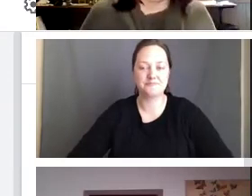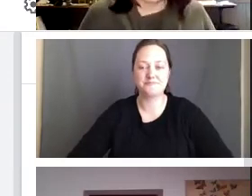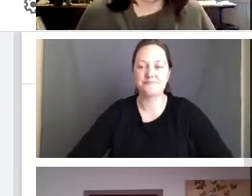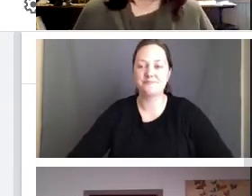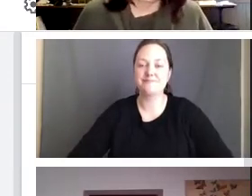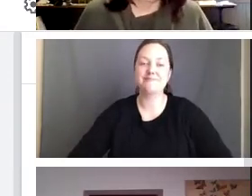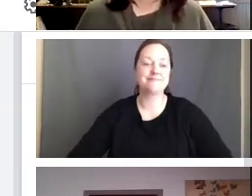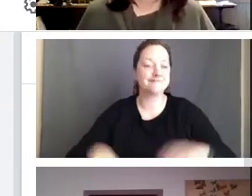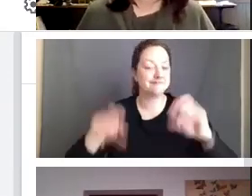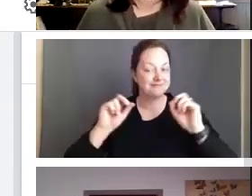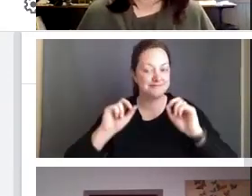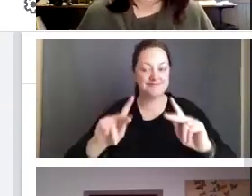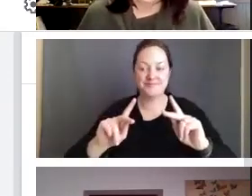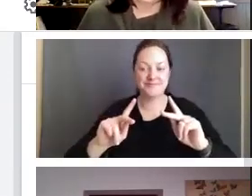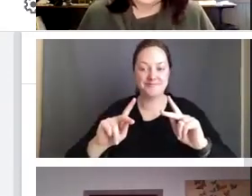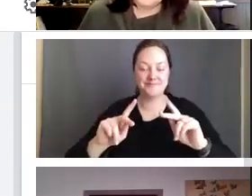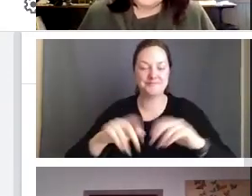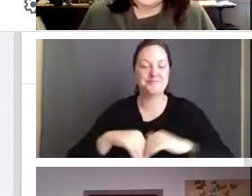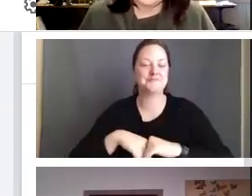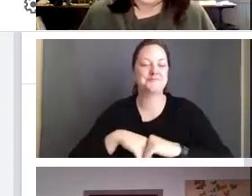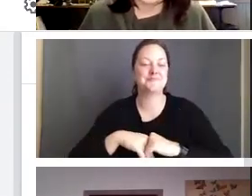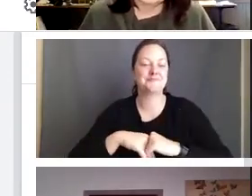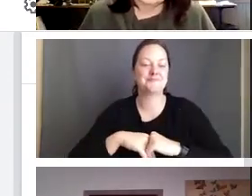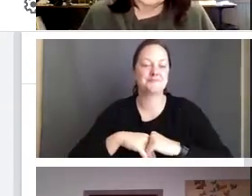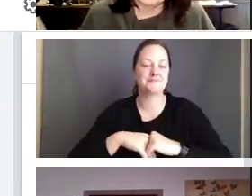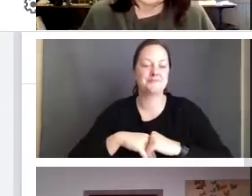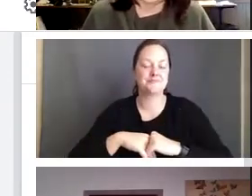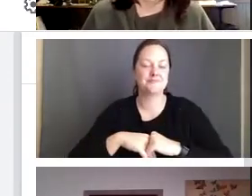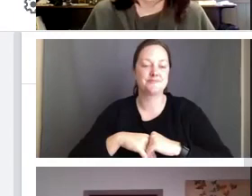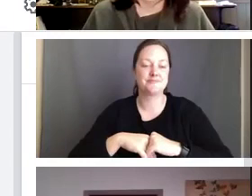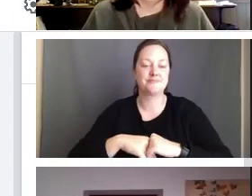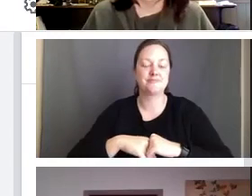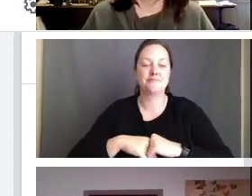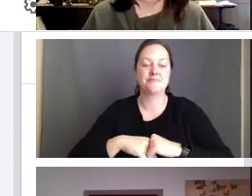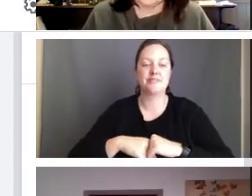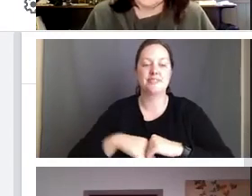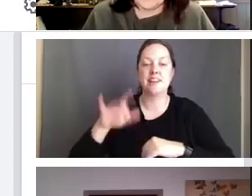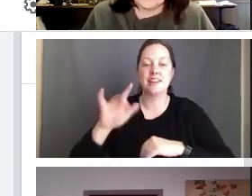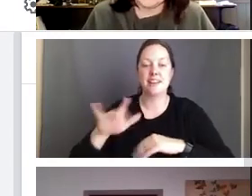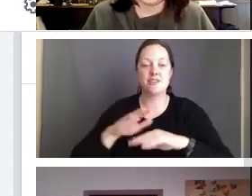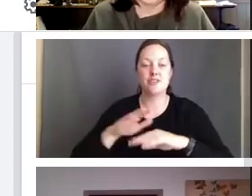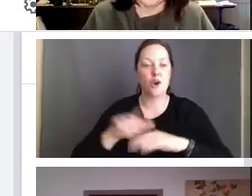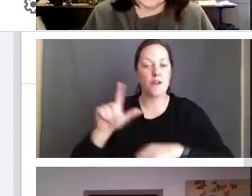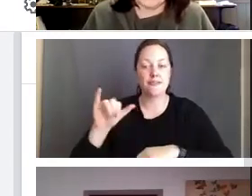Select the one you want by double-clicking. Lo and behold, it shows up right here. I am going to trash that puppy. Okay.